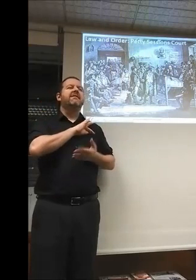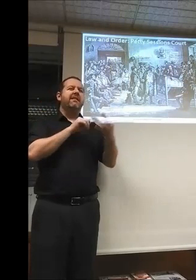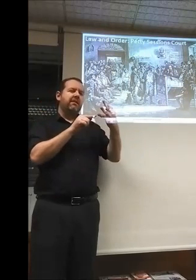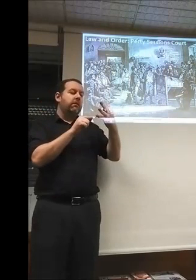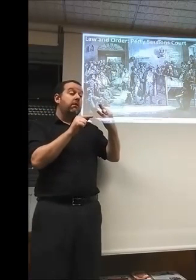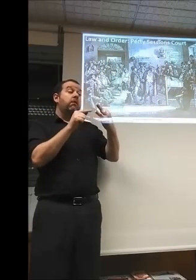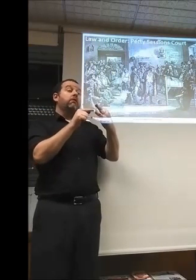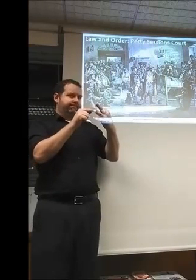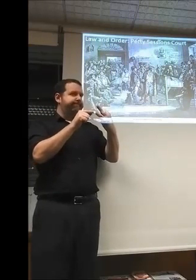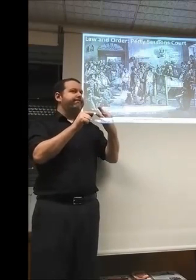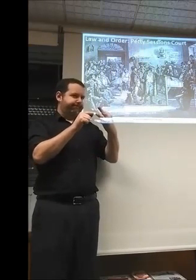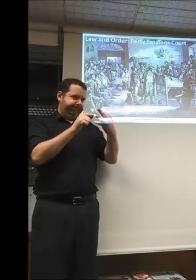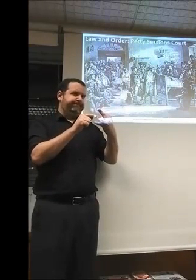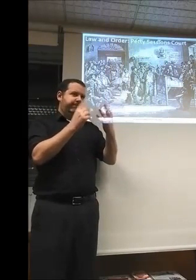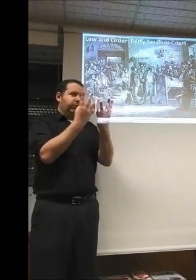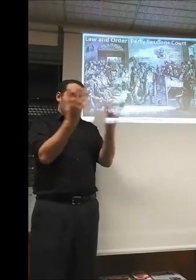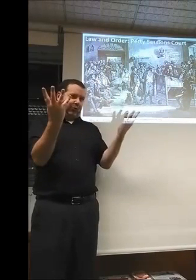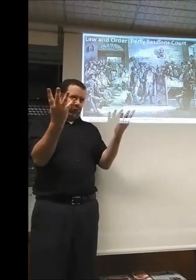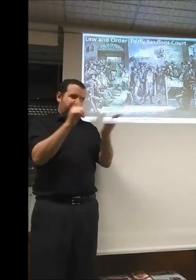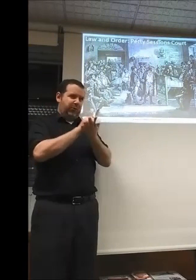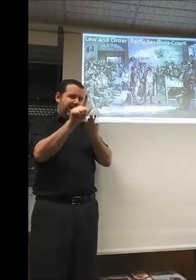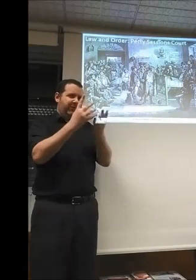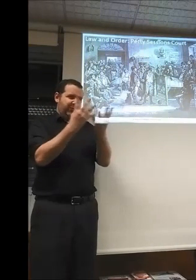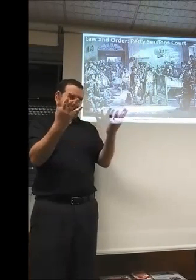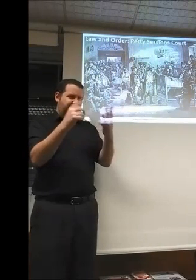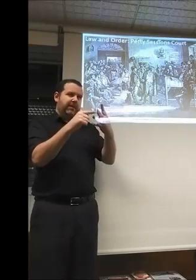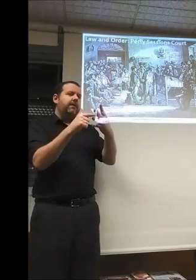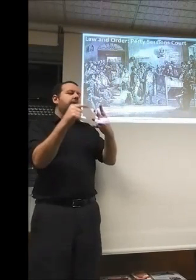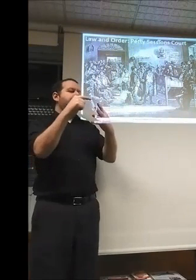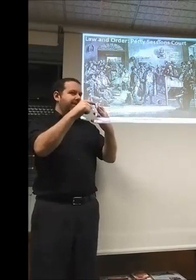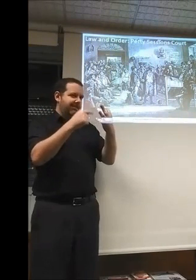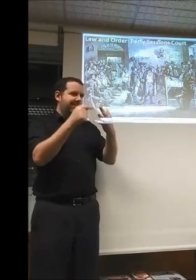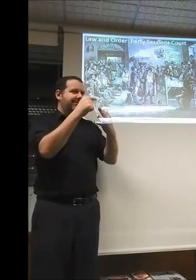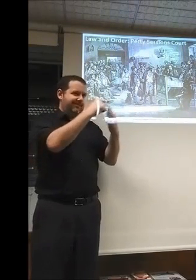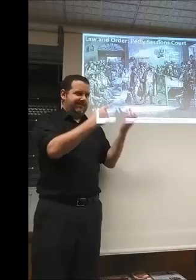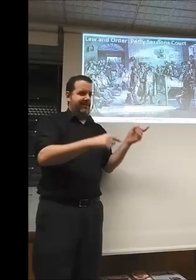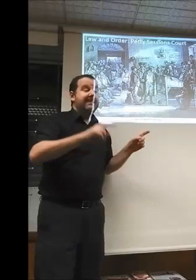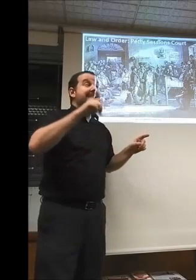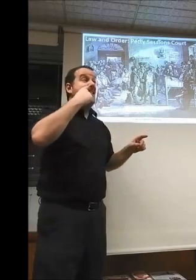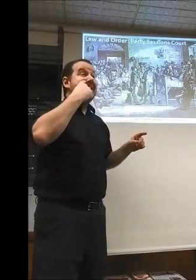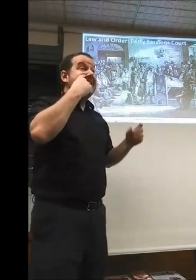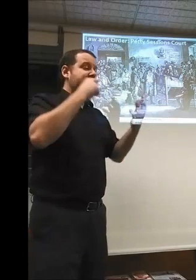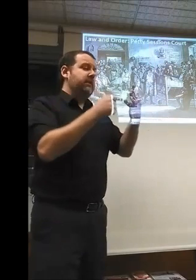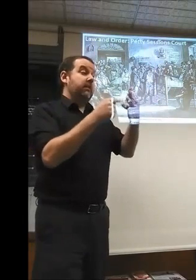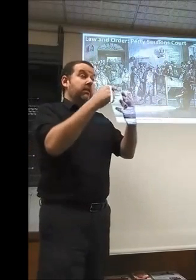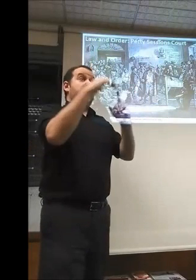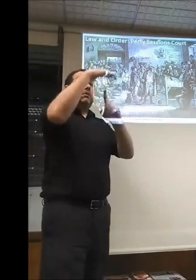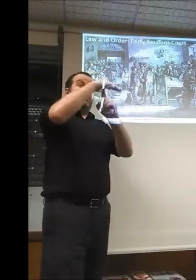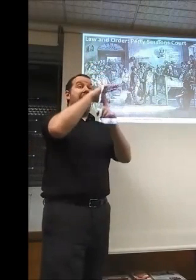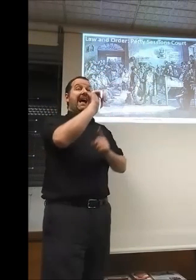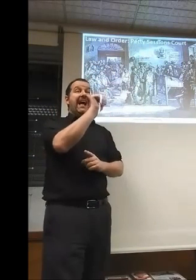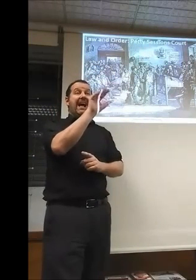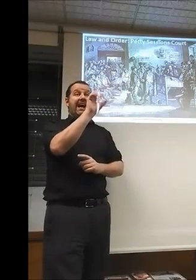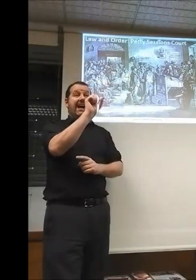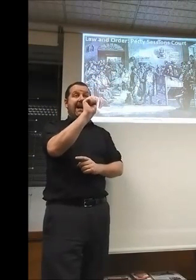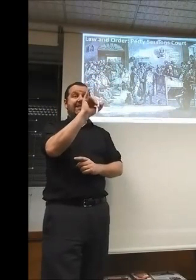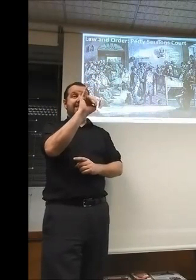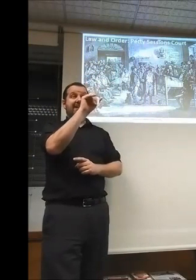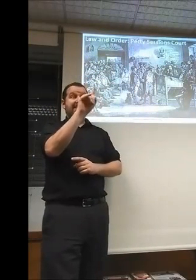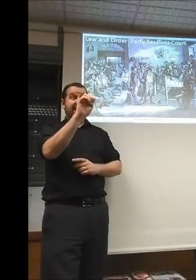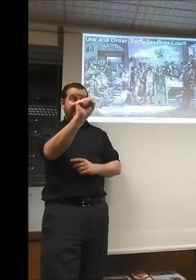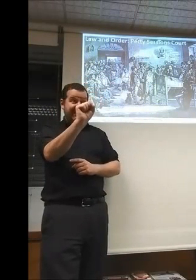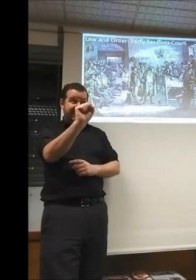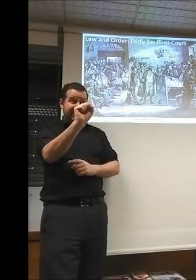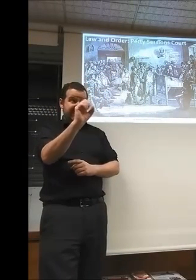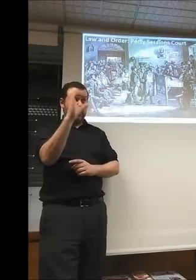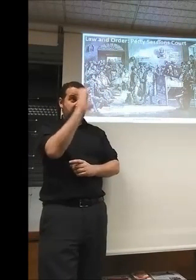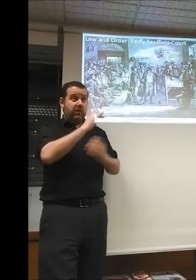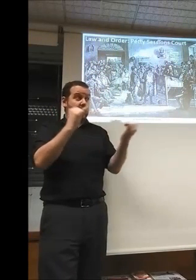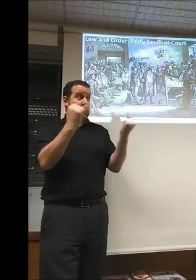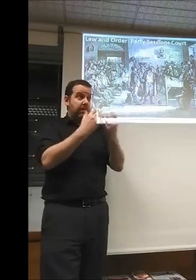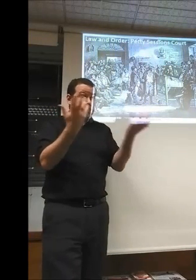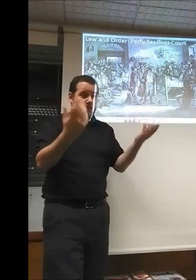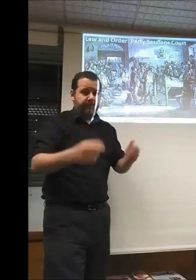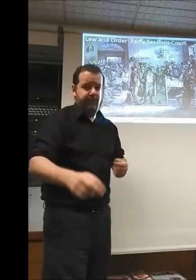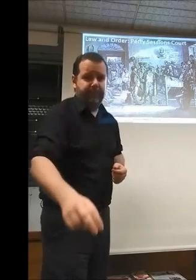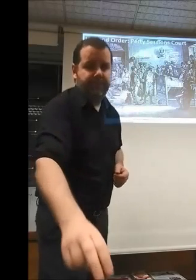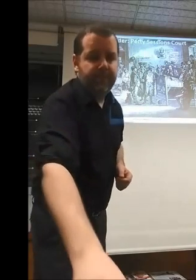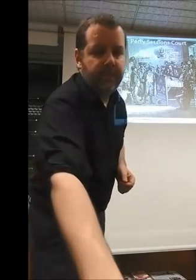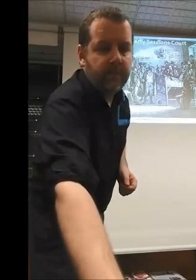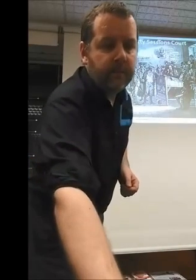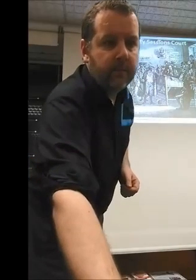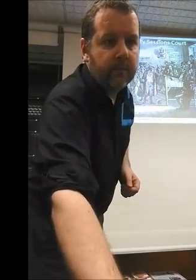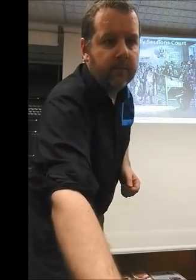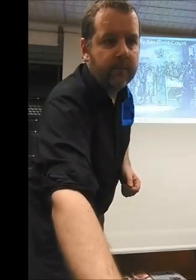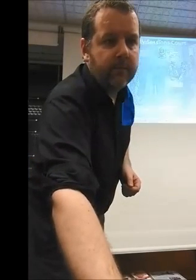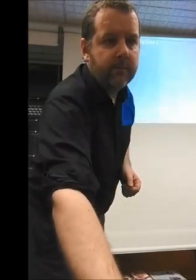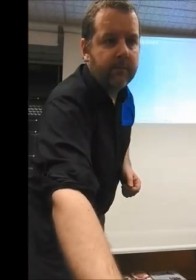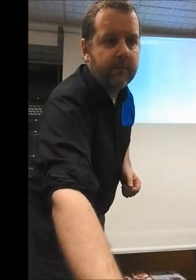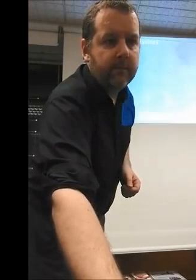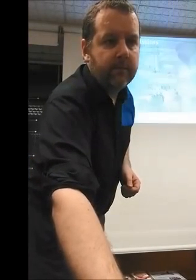and they would then decide but the next level up would need a jury and the assizes court..